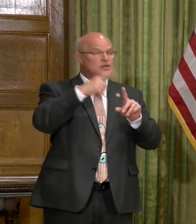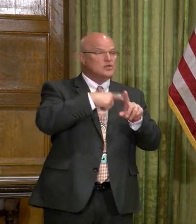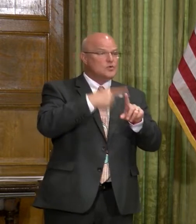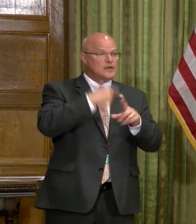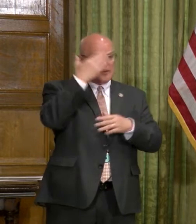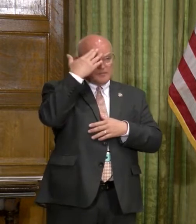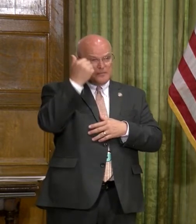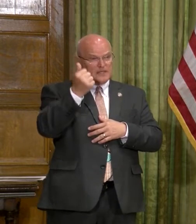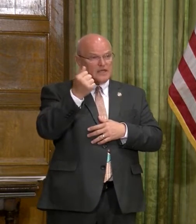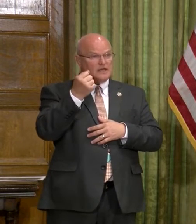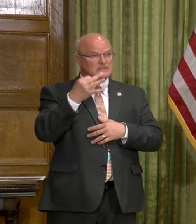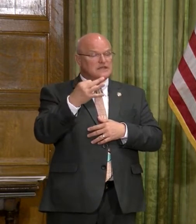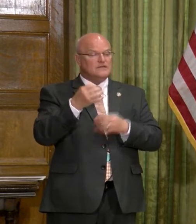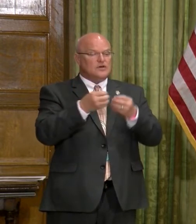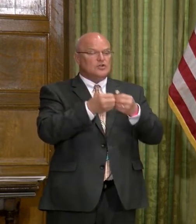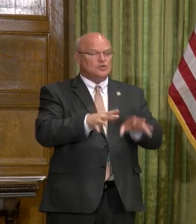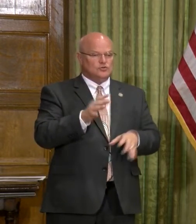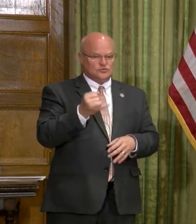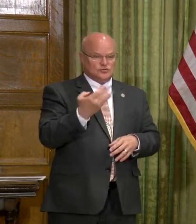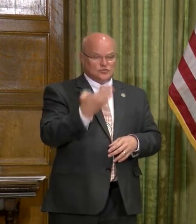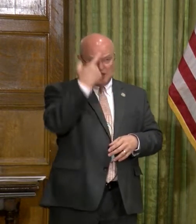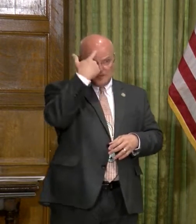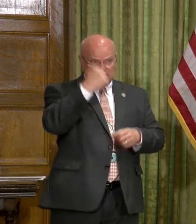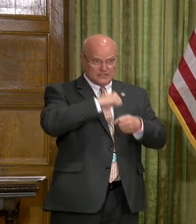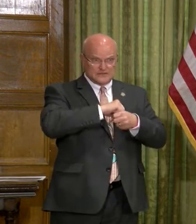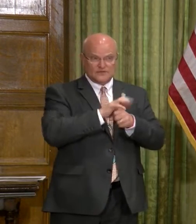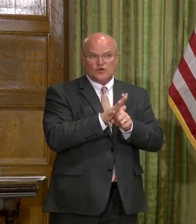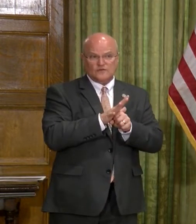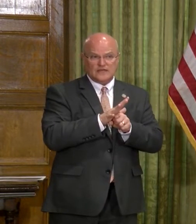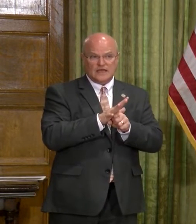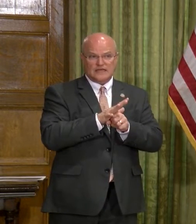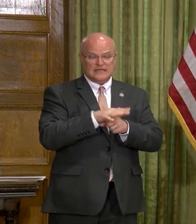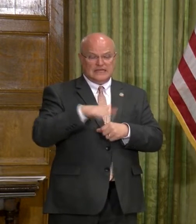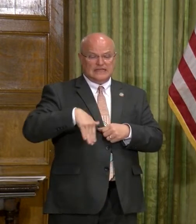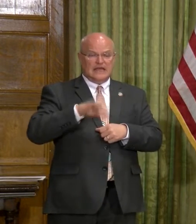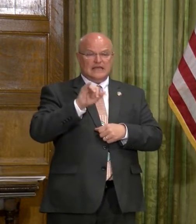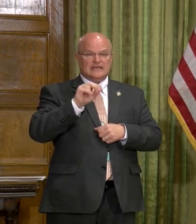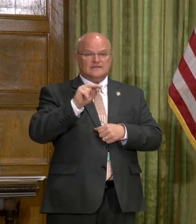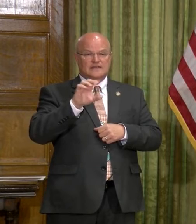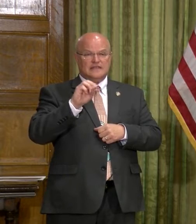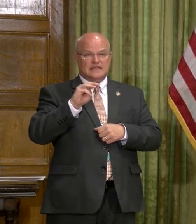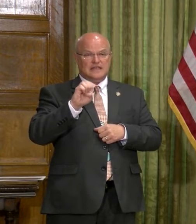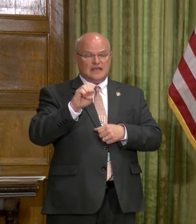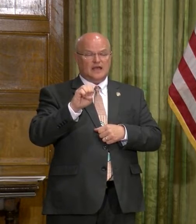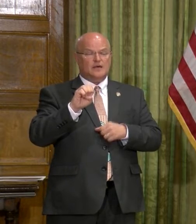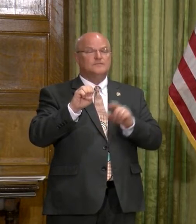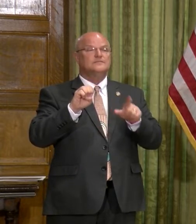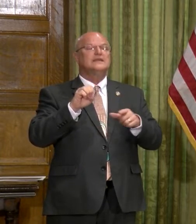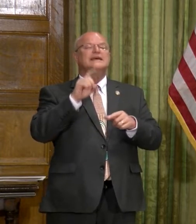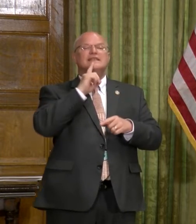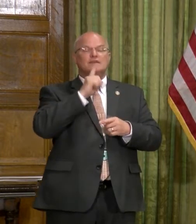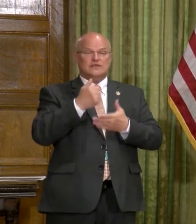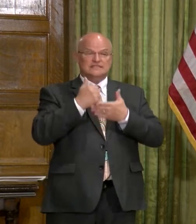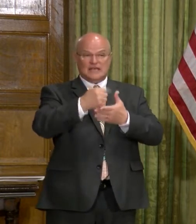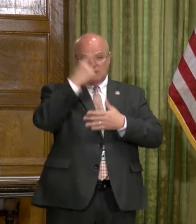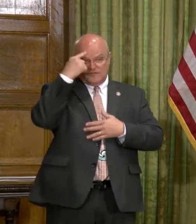income because of covid 19 there is help for you and we want to be be able to help in